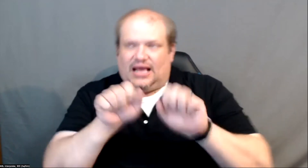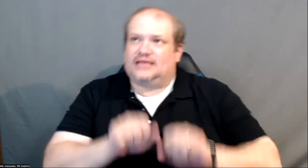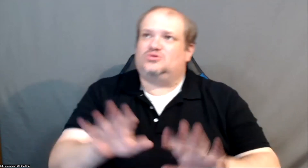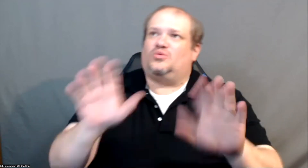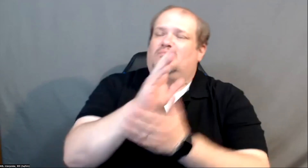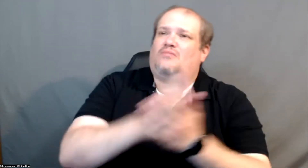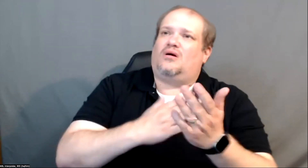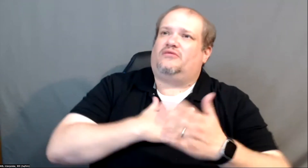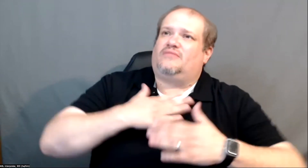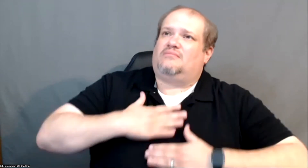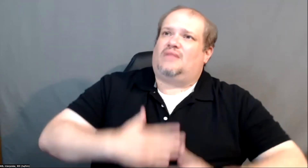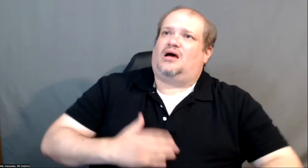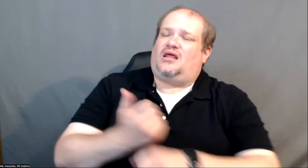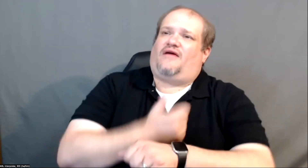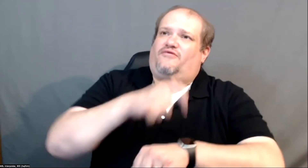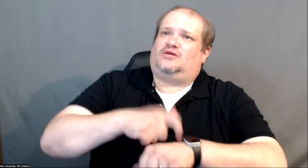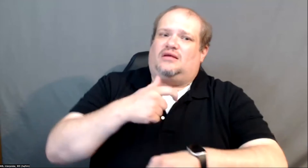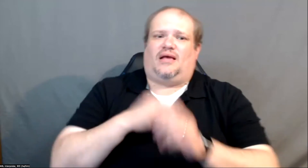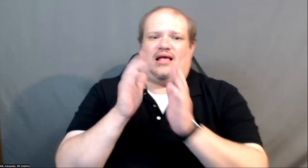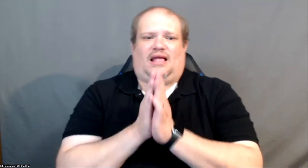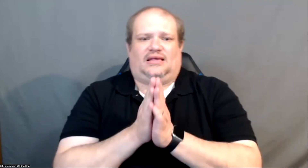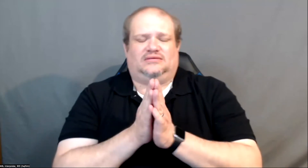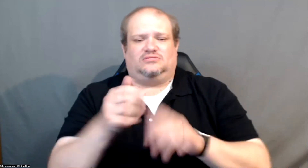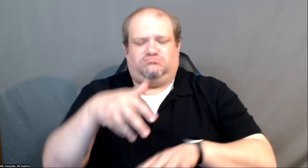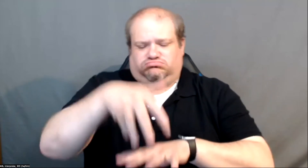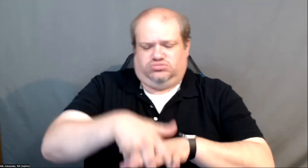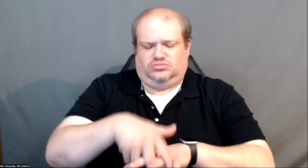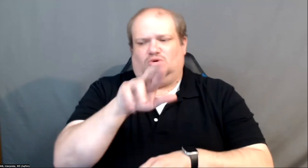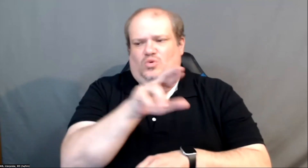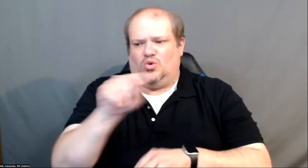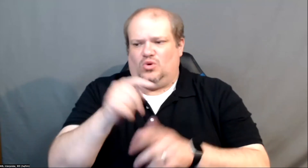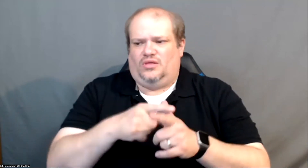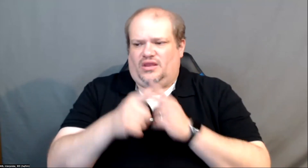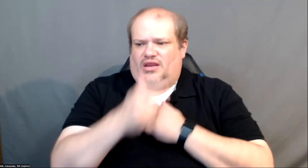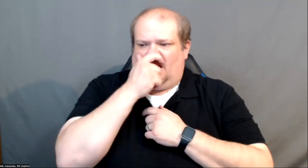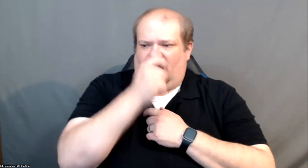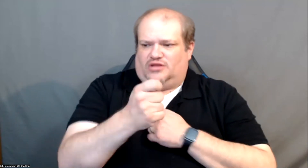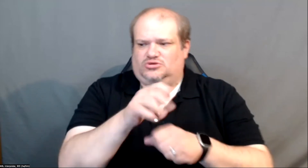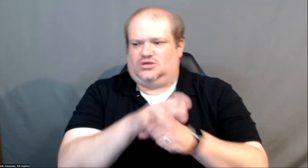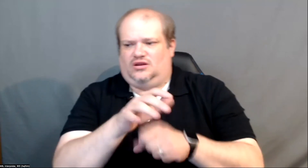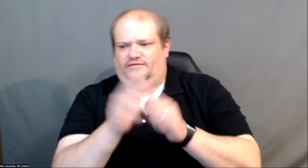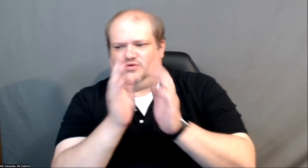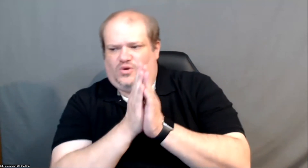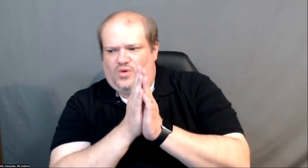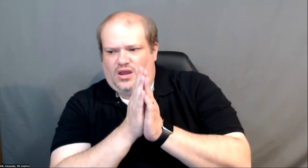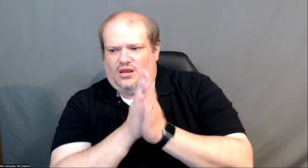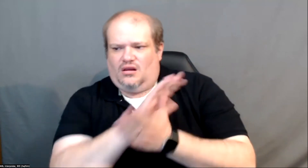my body every time I am asked to place root. Interesting enough to inquire. All the mistakes